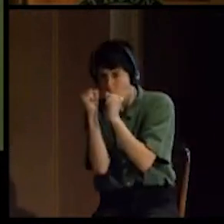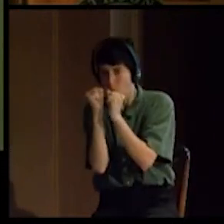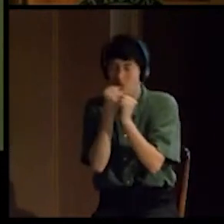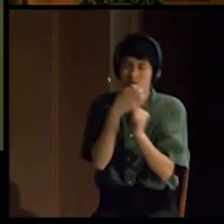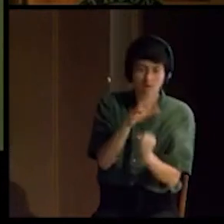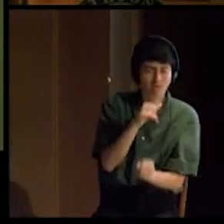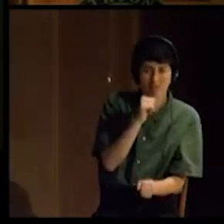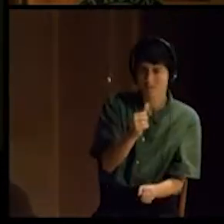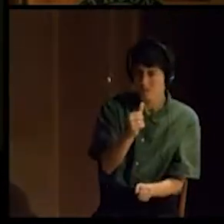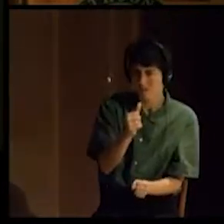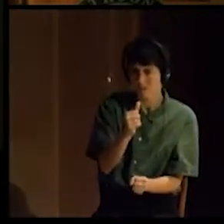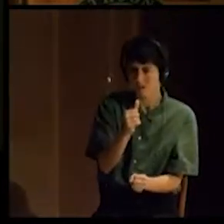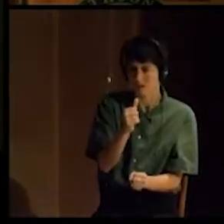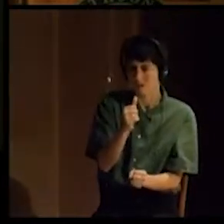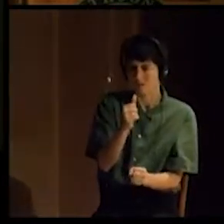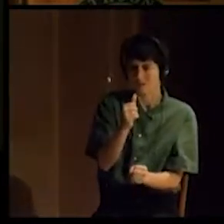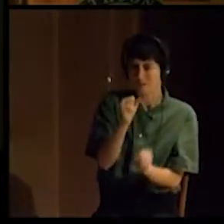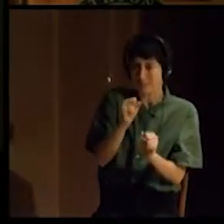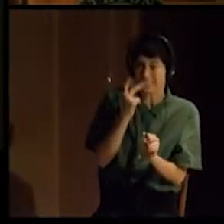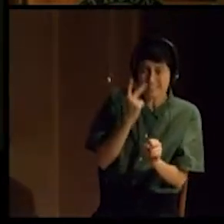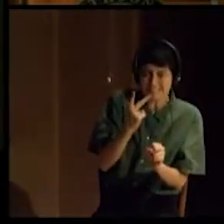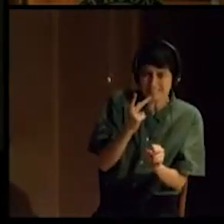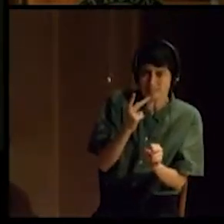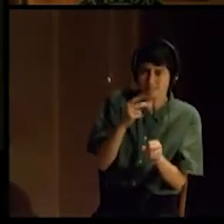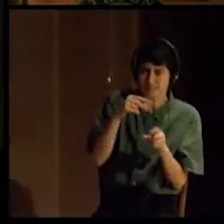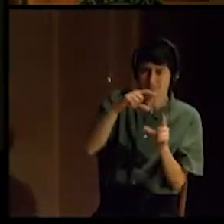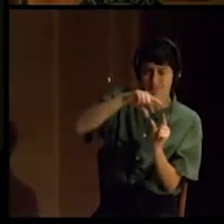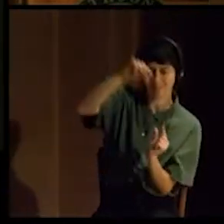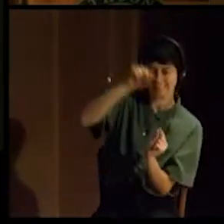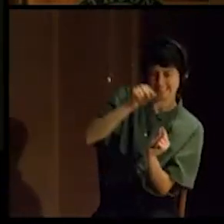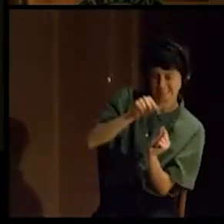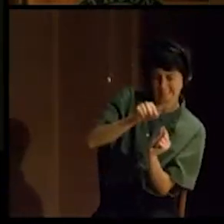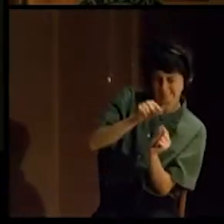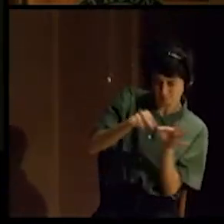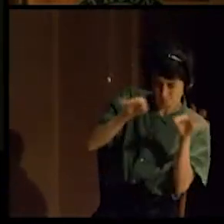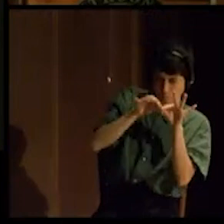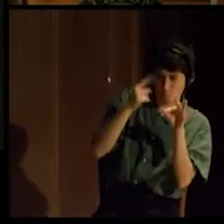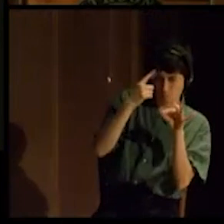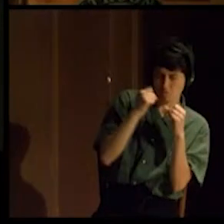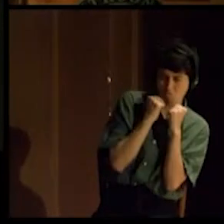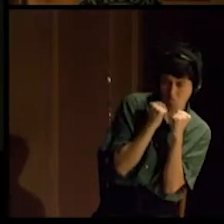I did want to wrap up today's talk by talking a little bit about the incredible opportunities